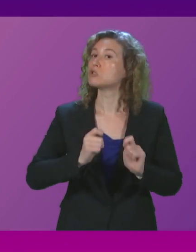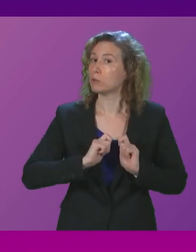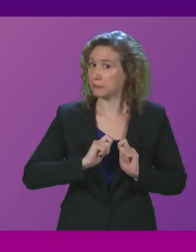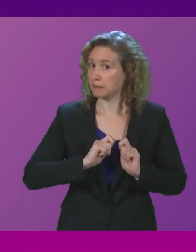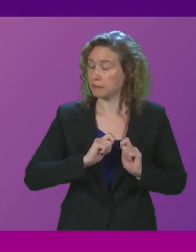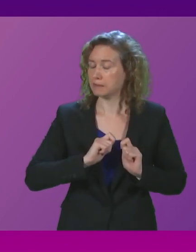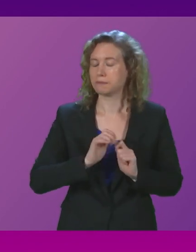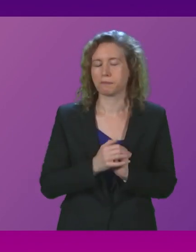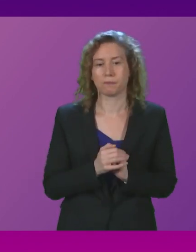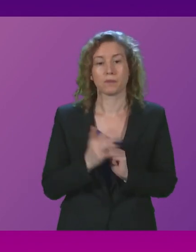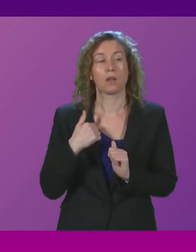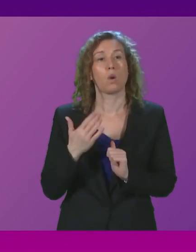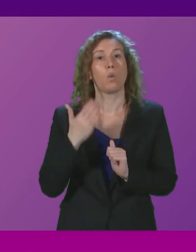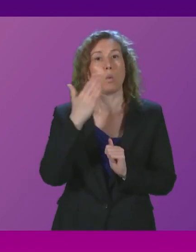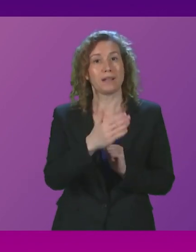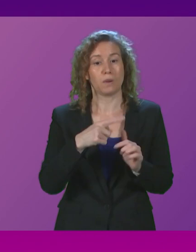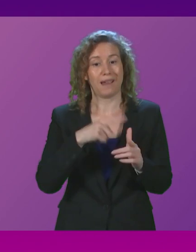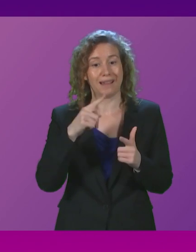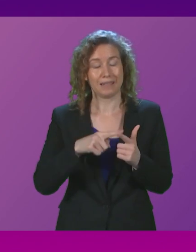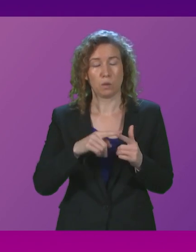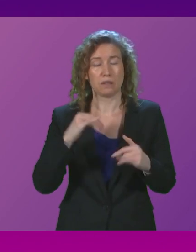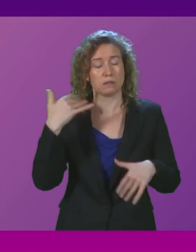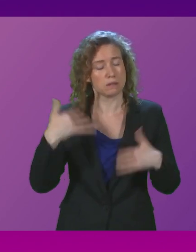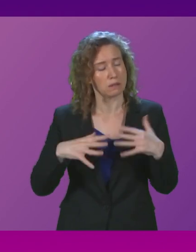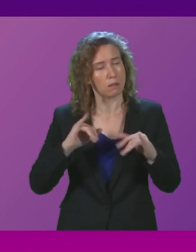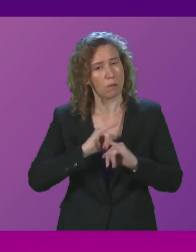She went to A and E with severe abdominal pains.